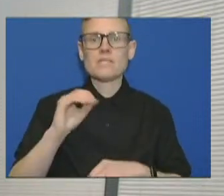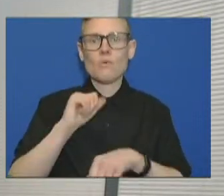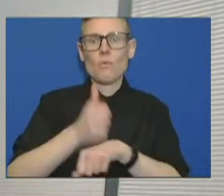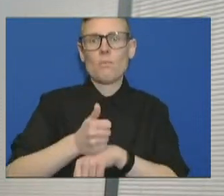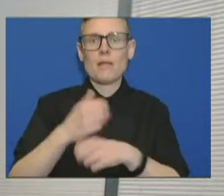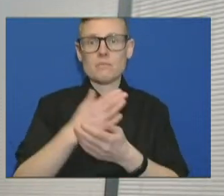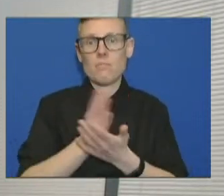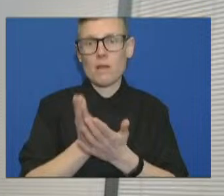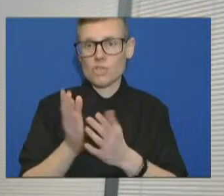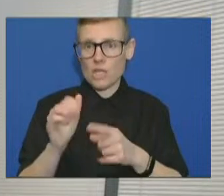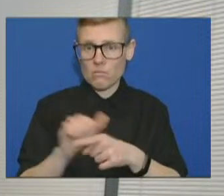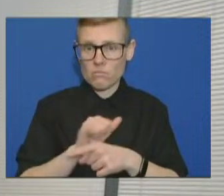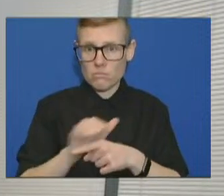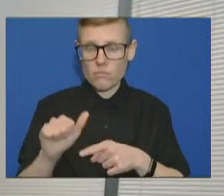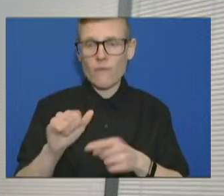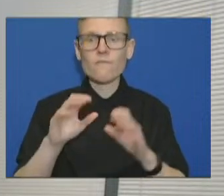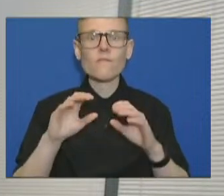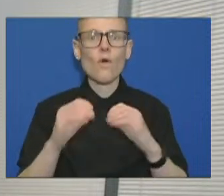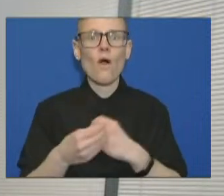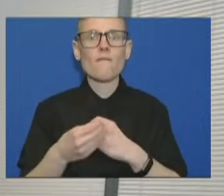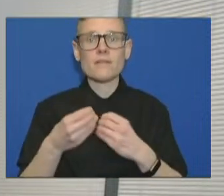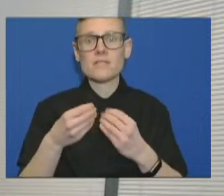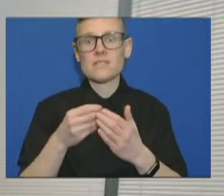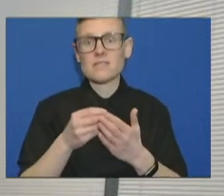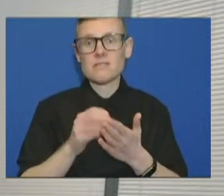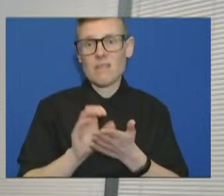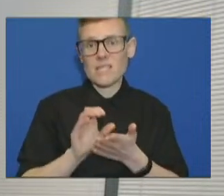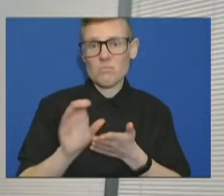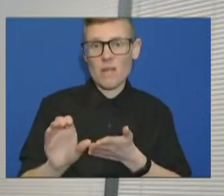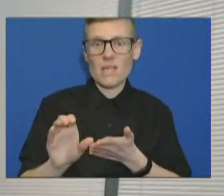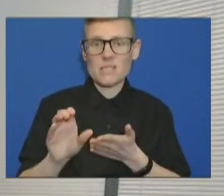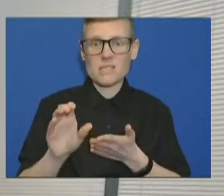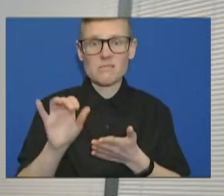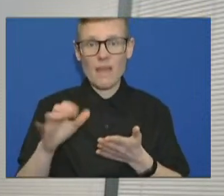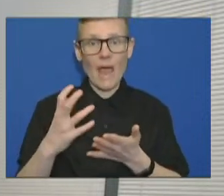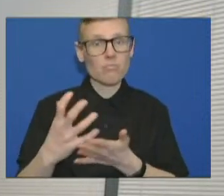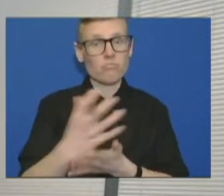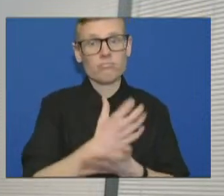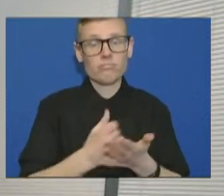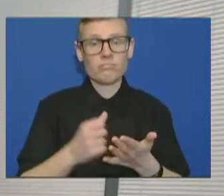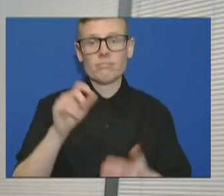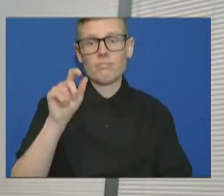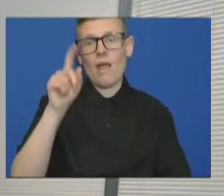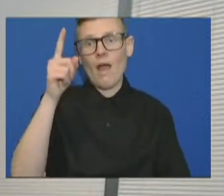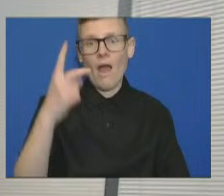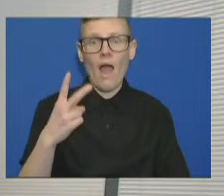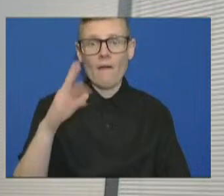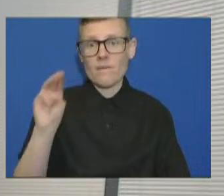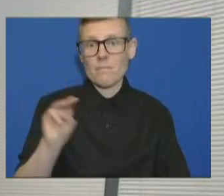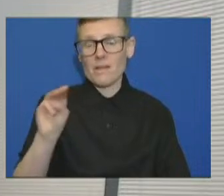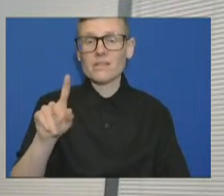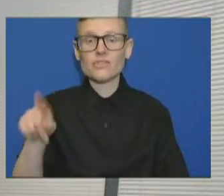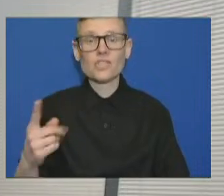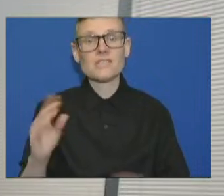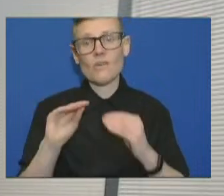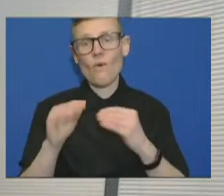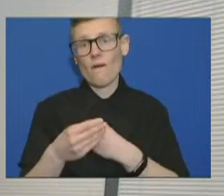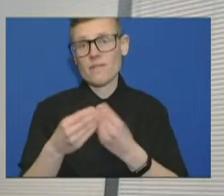need in an office in order for it to run. Our zero based budgeting exercise in office